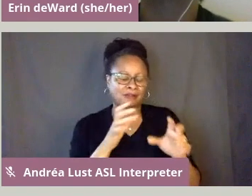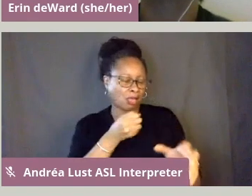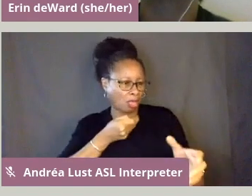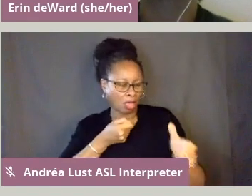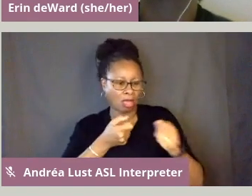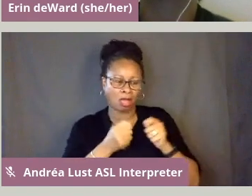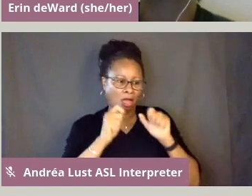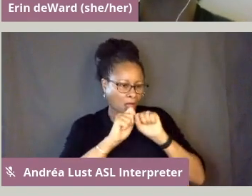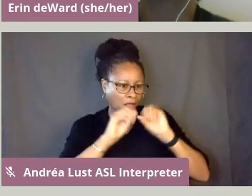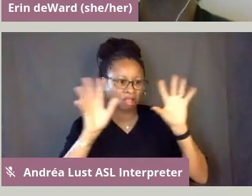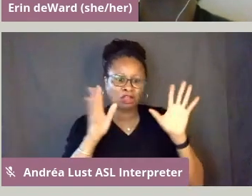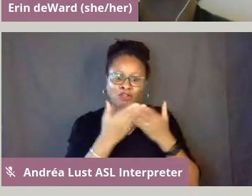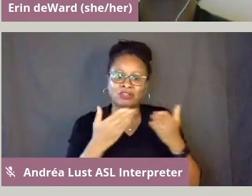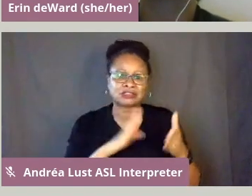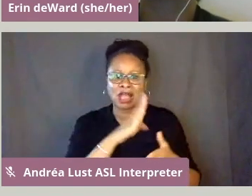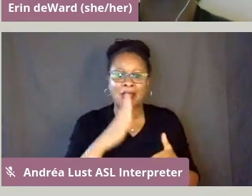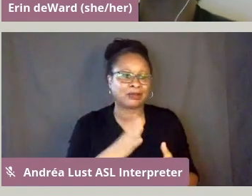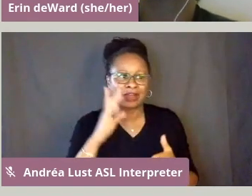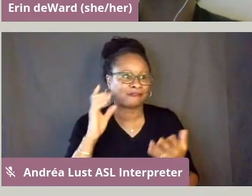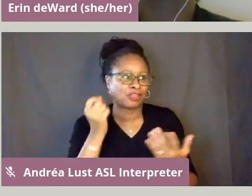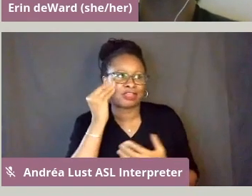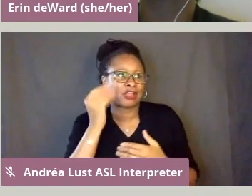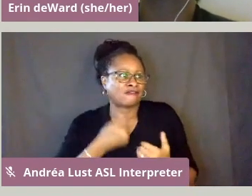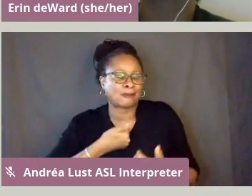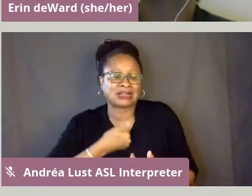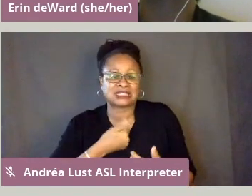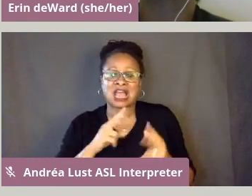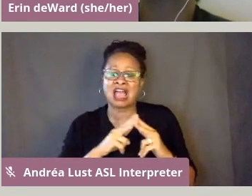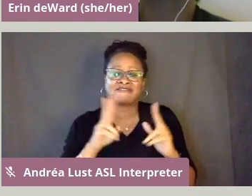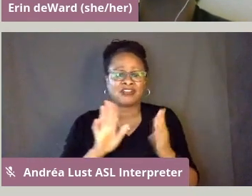that I would have never come up with for very abstract imagery,